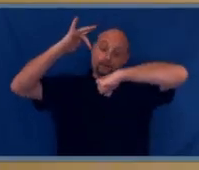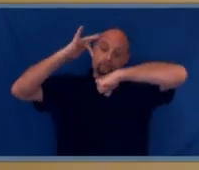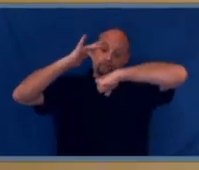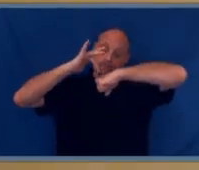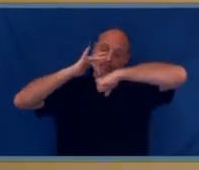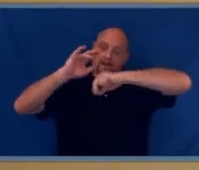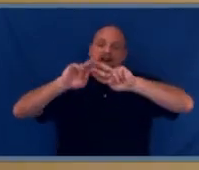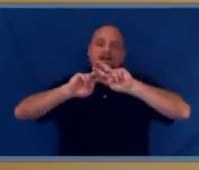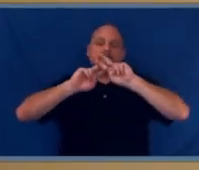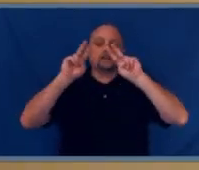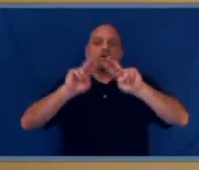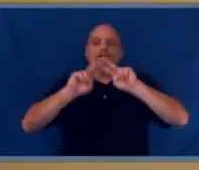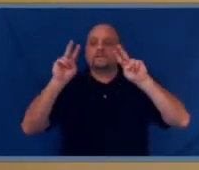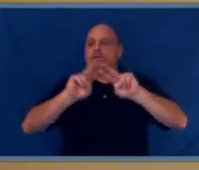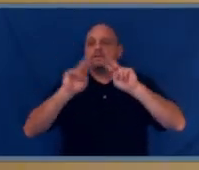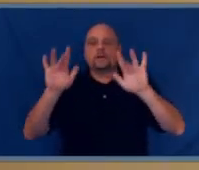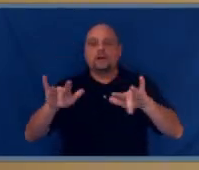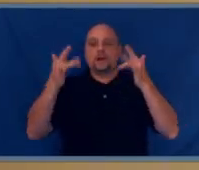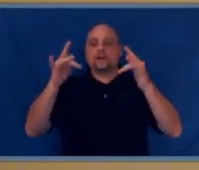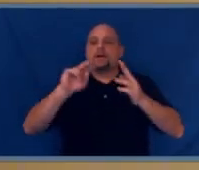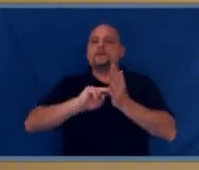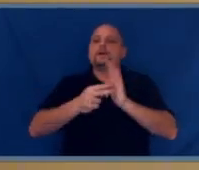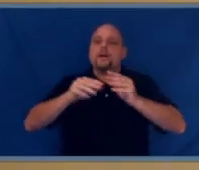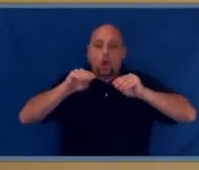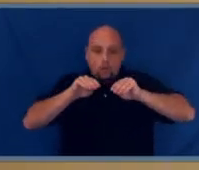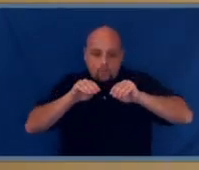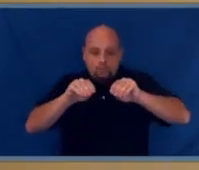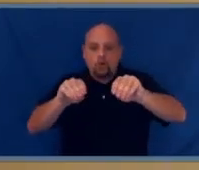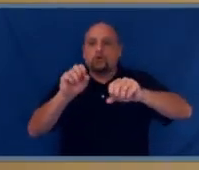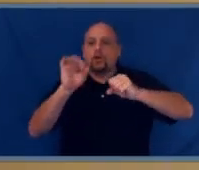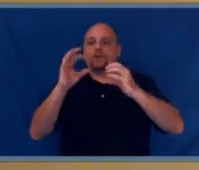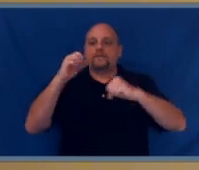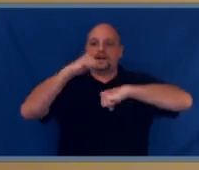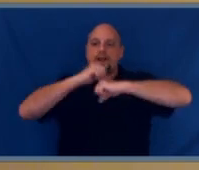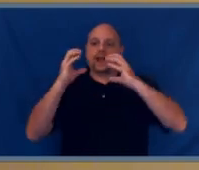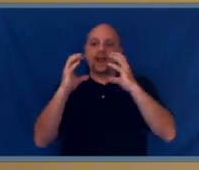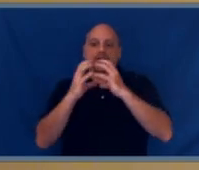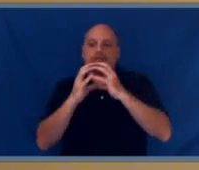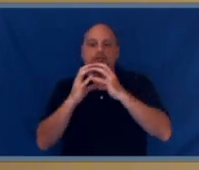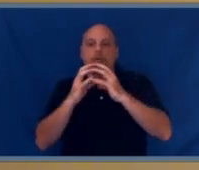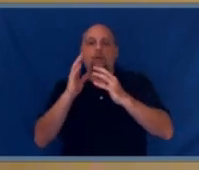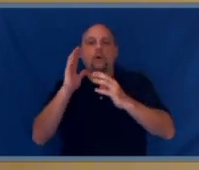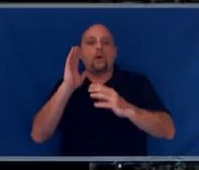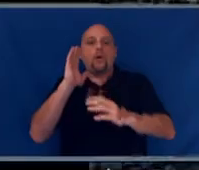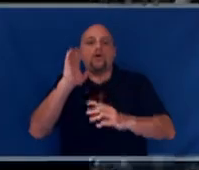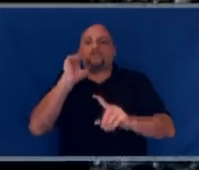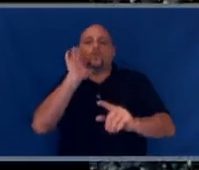THE MOTION OF THE ASTEROID WOULD BE IMPER SENTABLY SMALL.